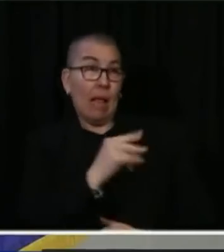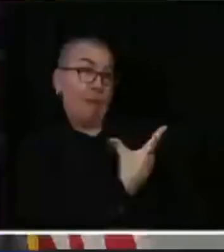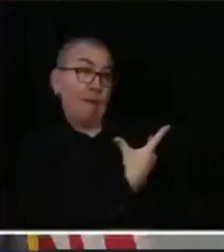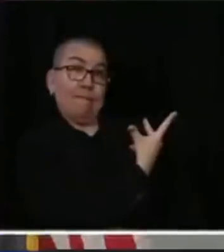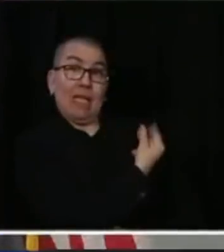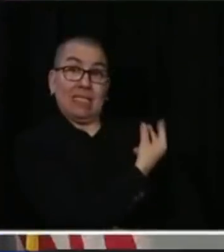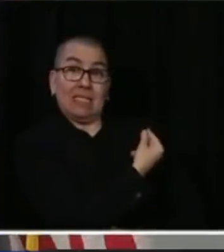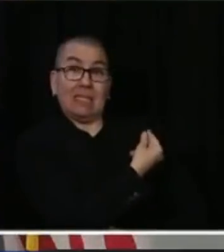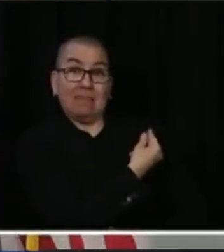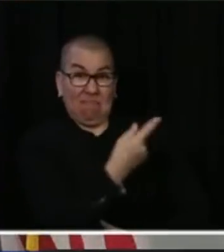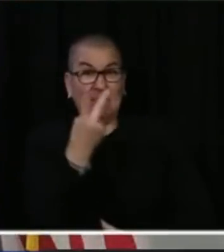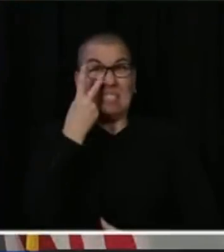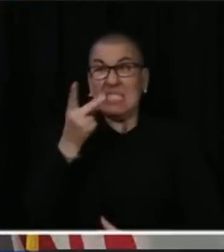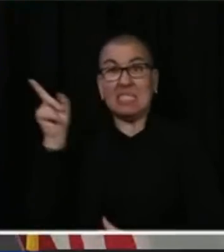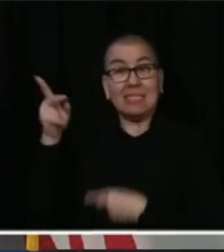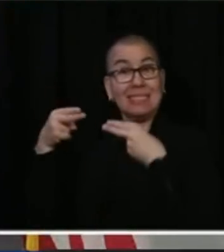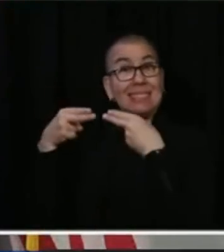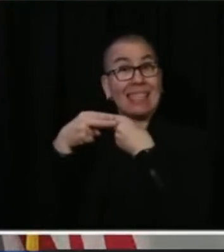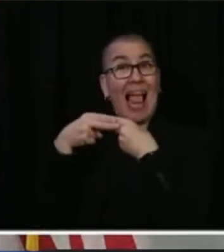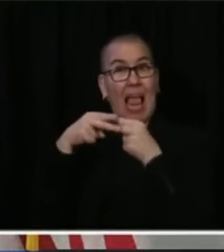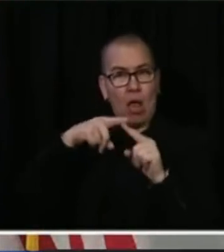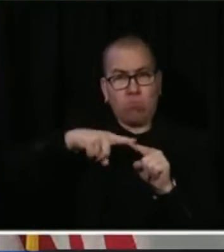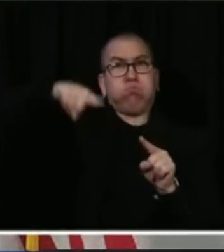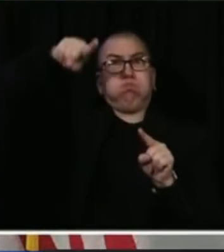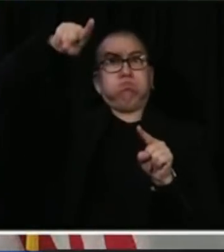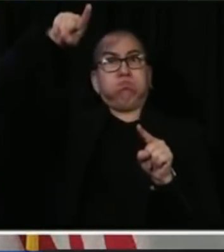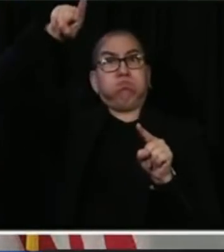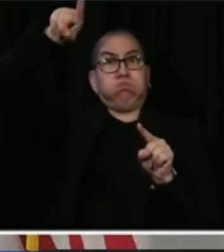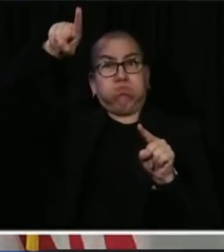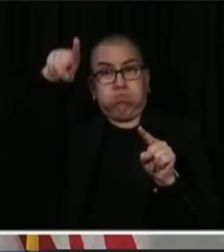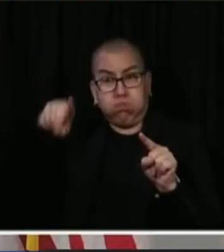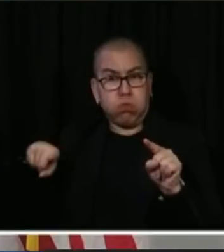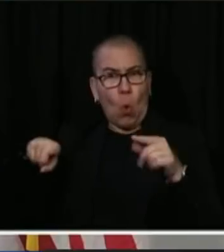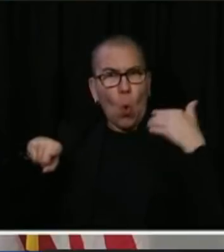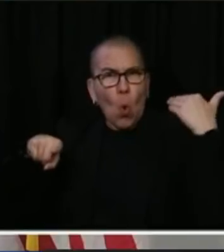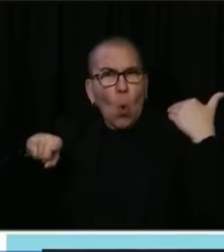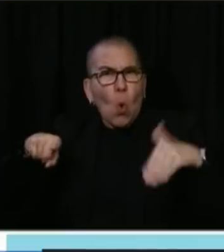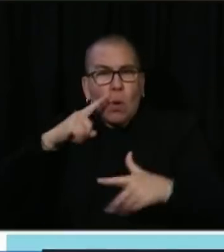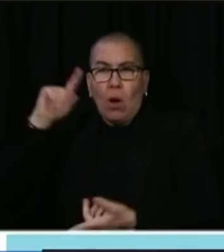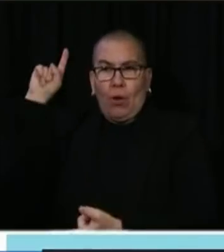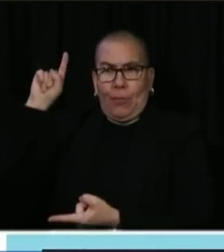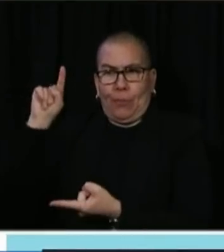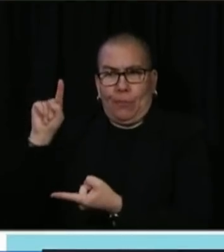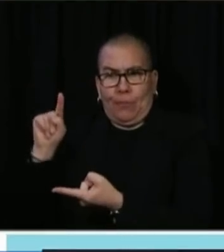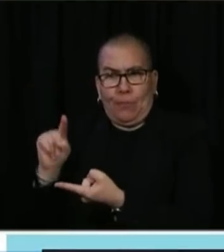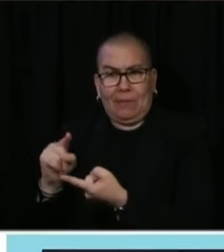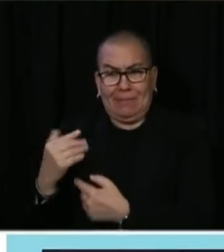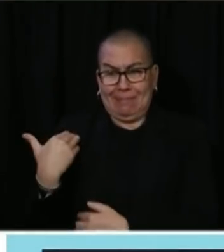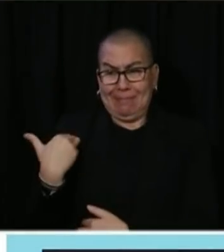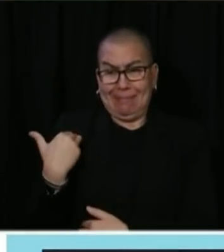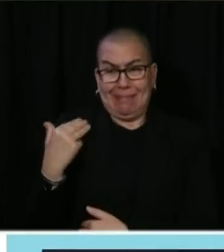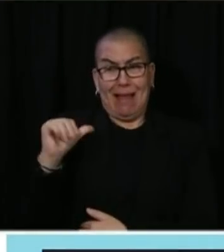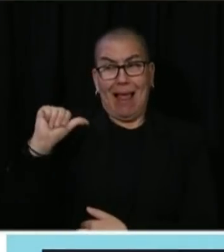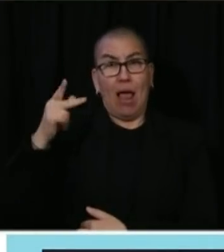FLEXIBILITY FOR STATES DOING A GOOD JOB TO REQUEST MORE DOSES